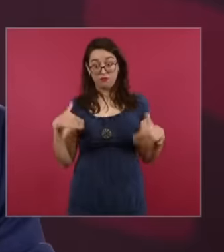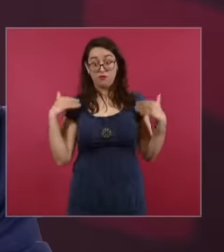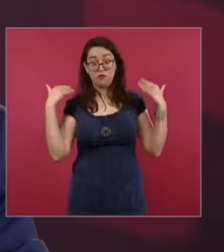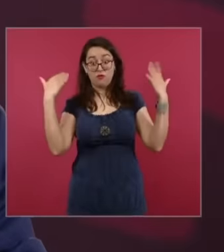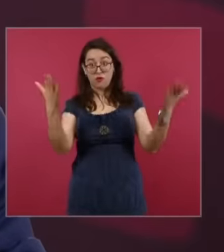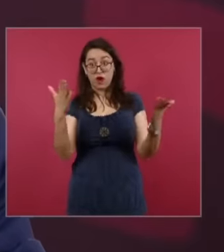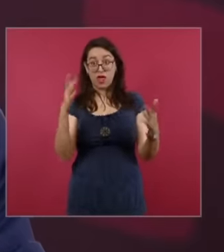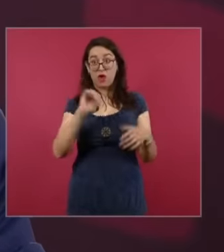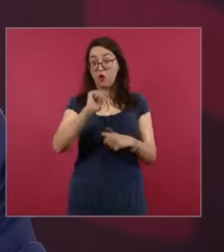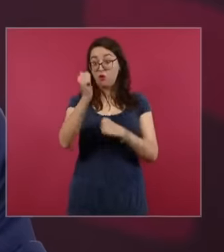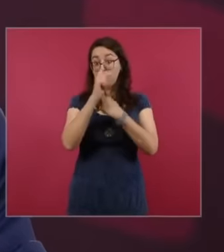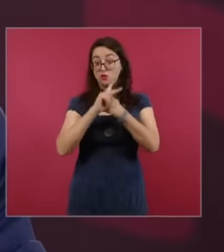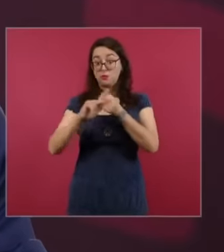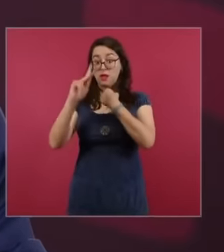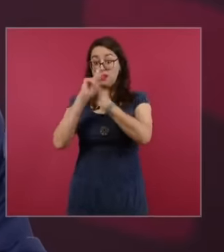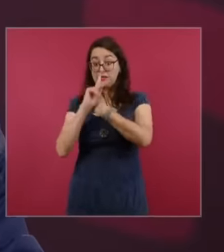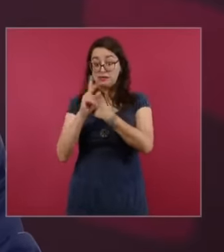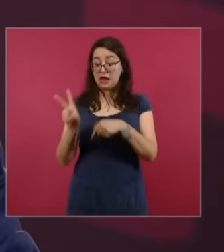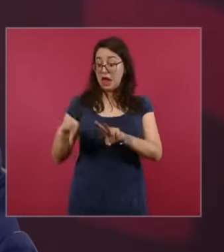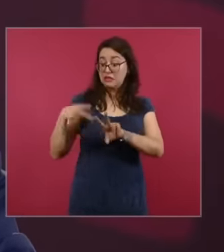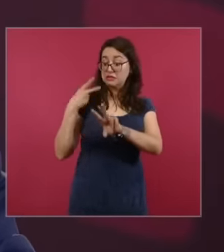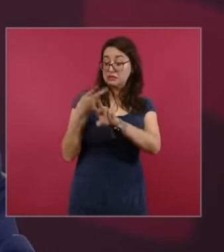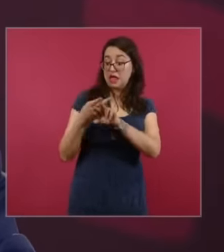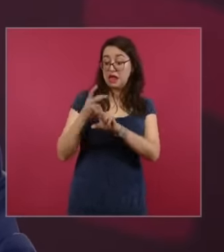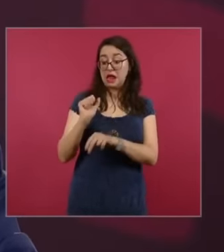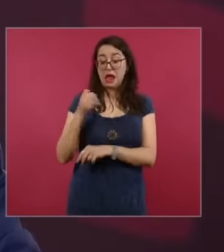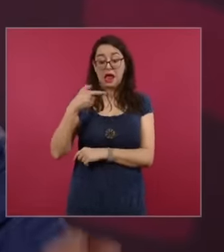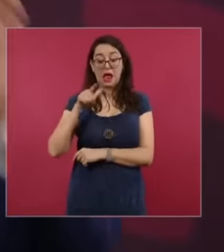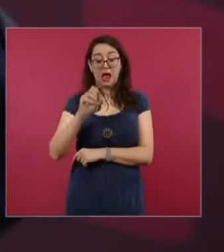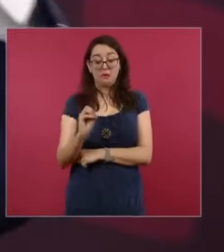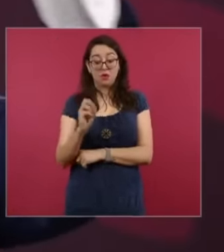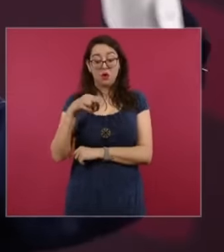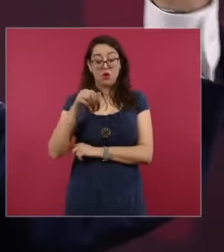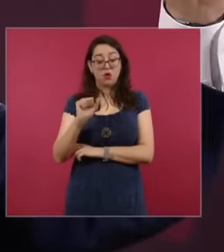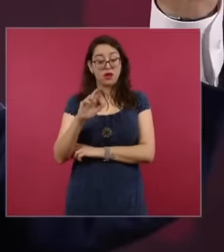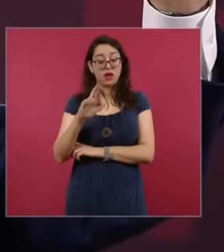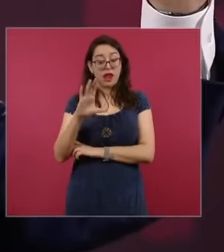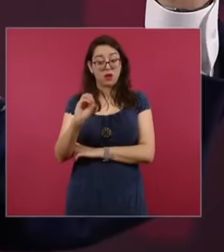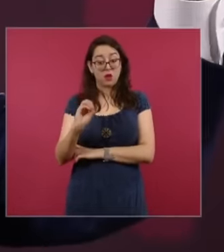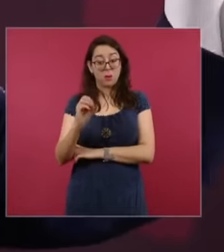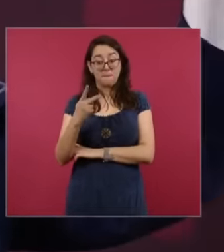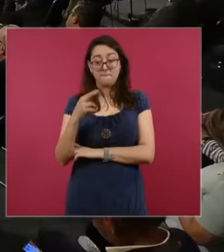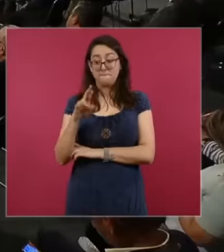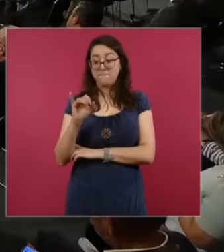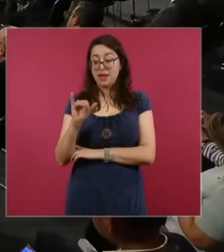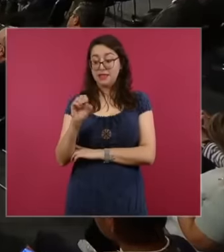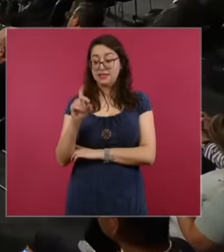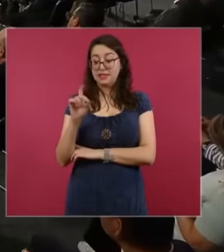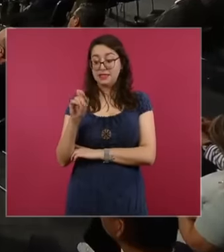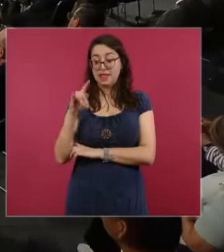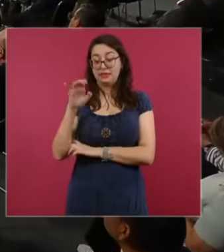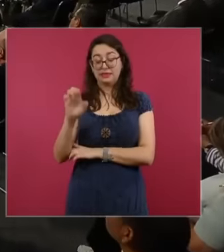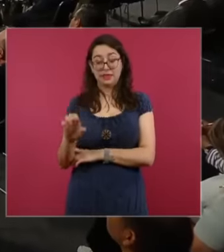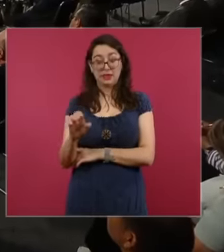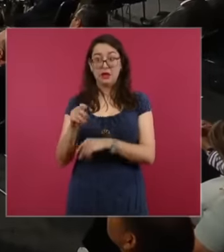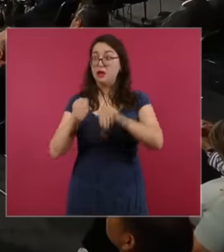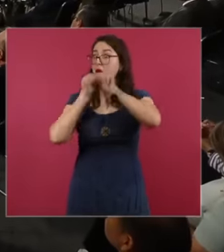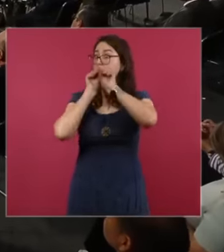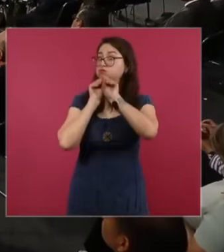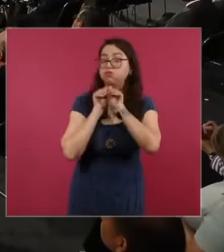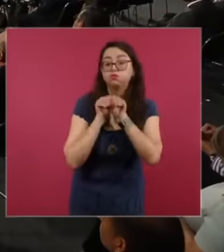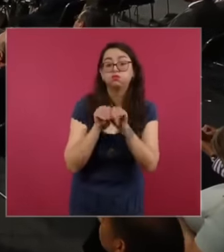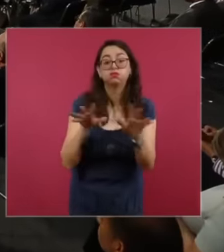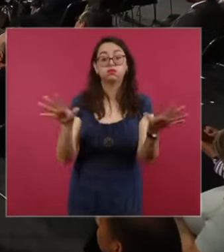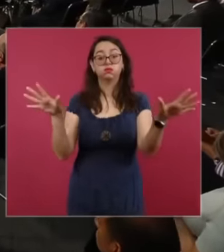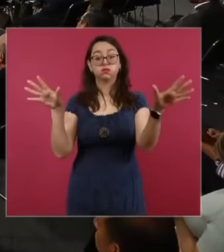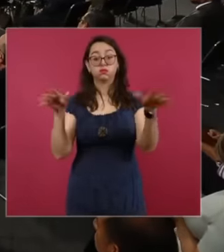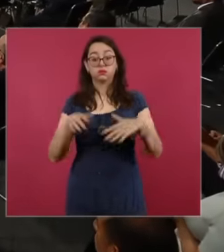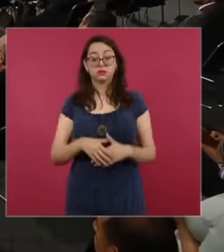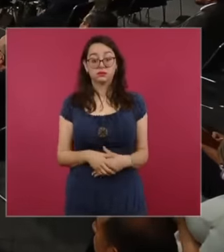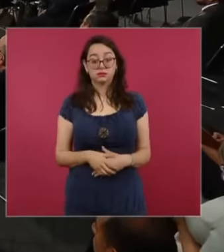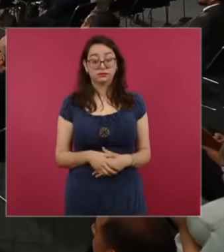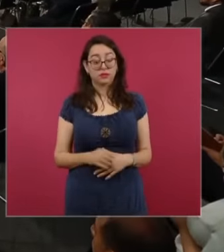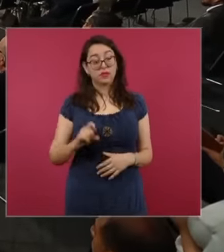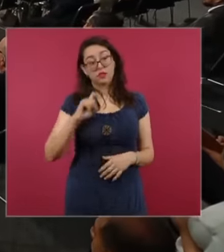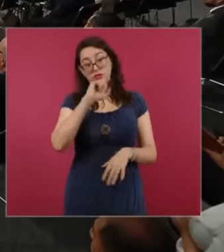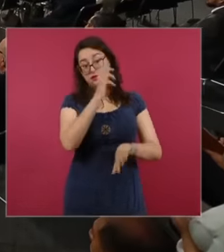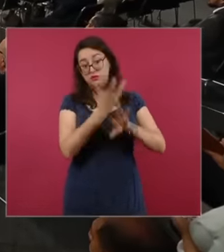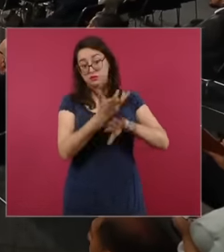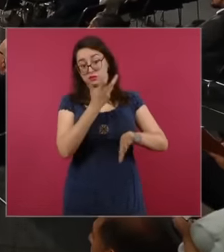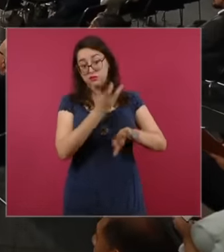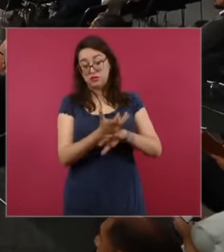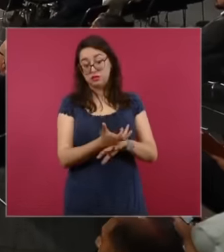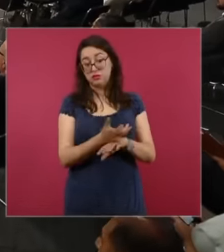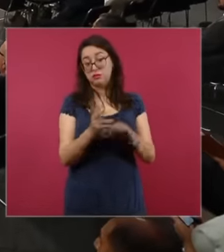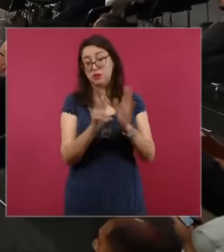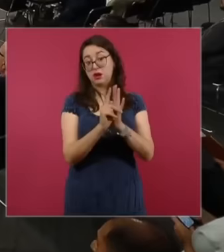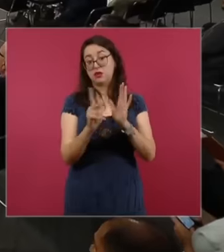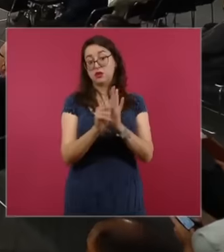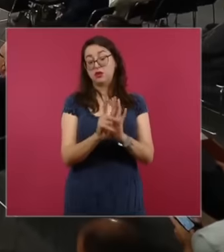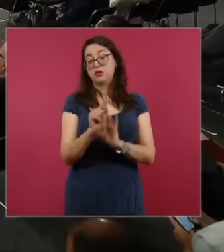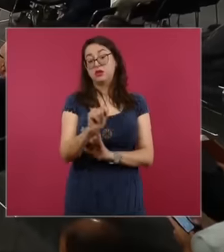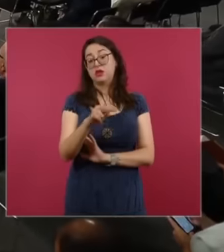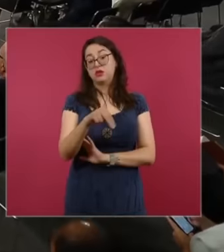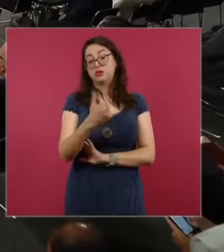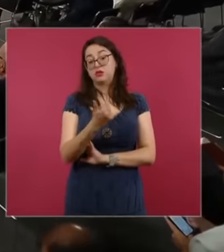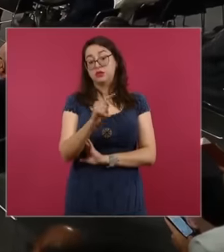with the New York Times with information from the DEA, with